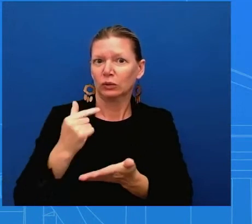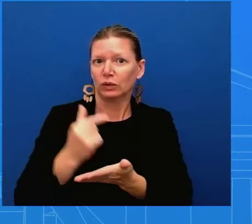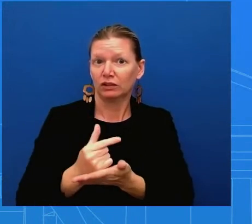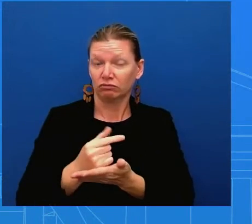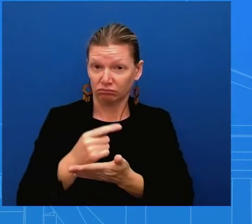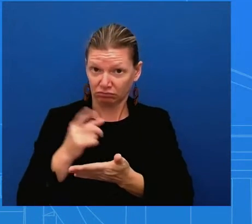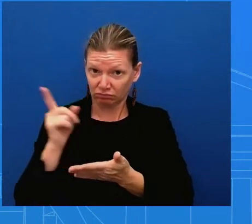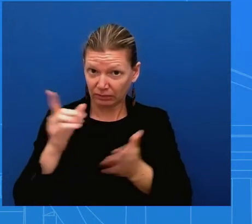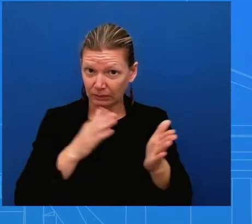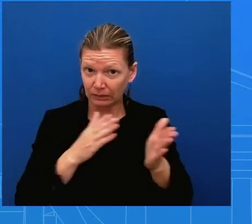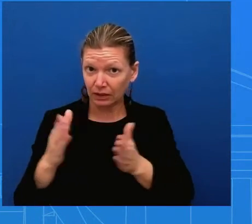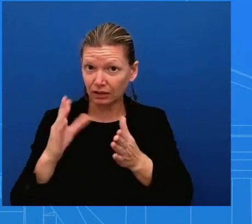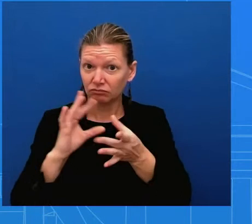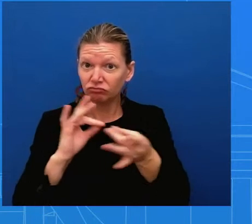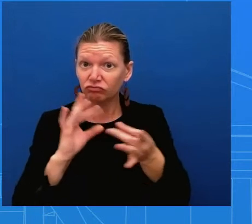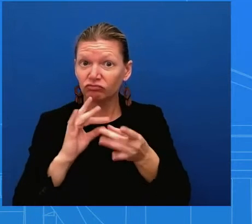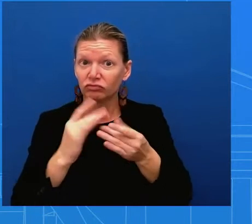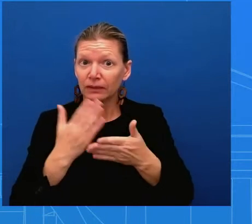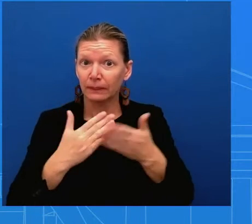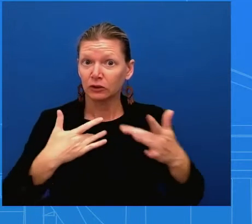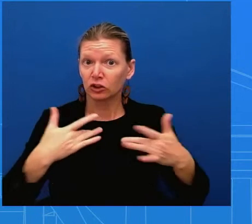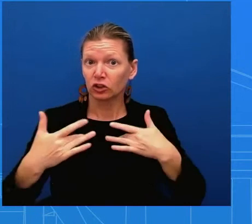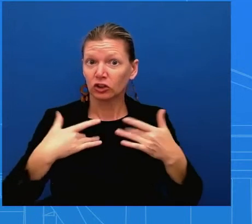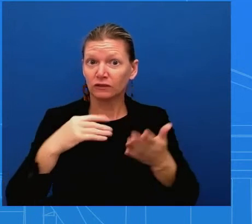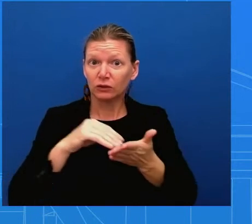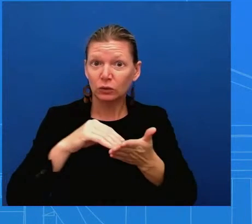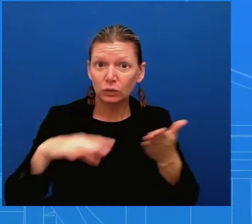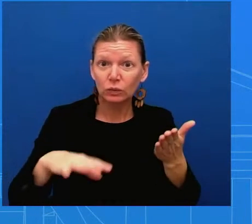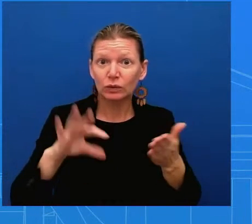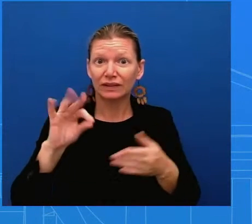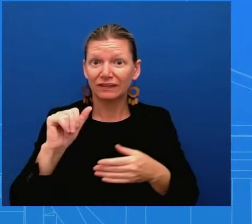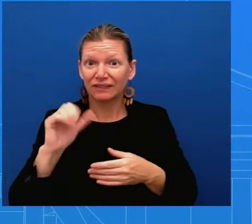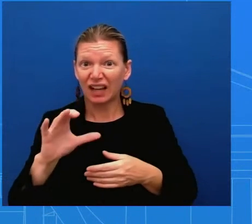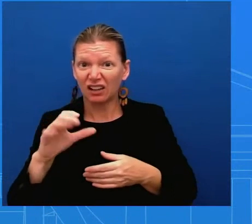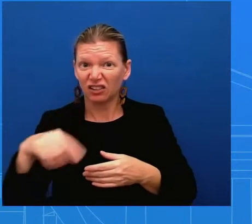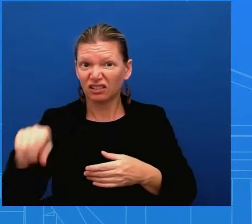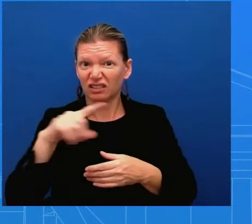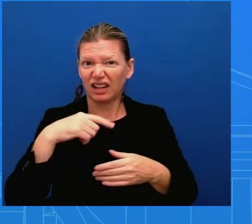The President is going to continue to work on his speech with his senior advisors. That's what he's going to do all week.